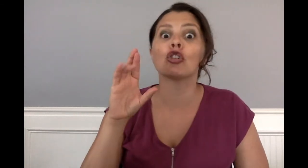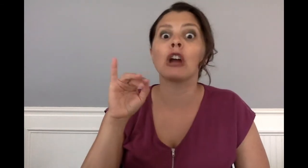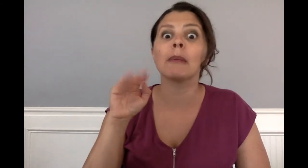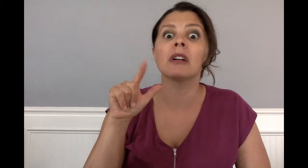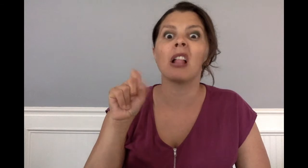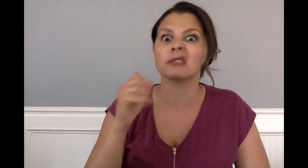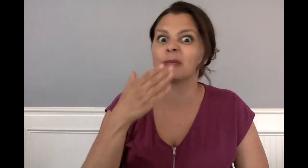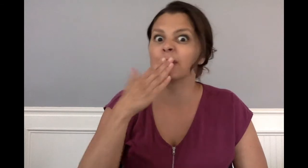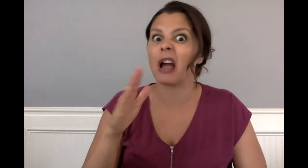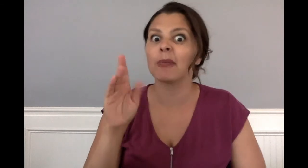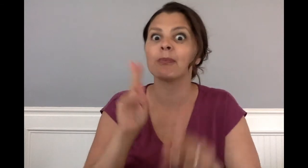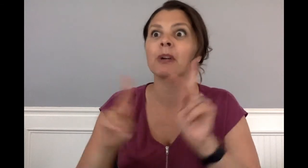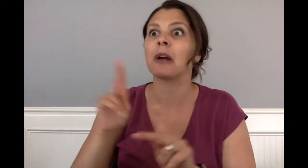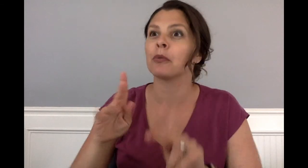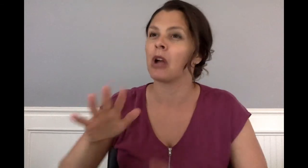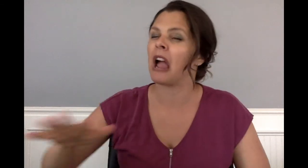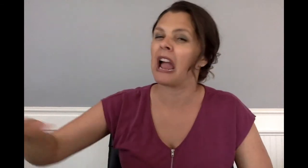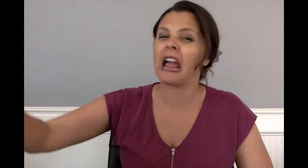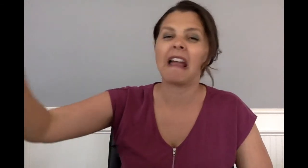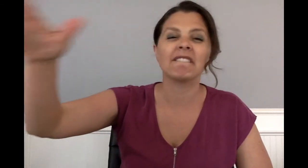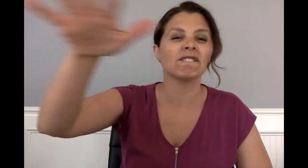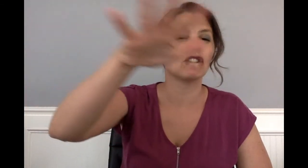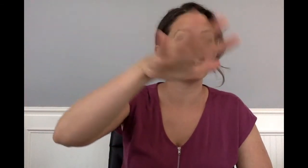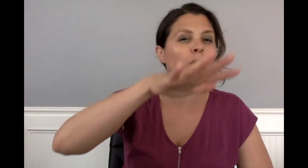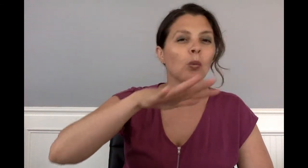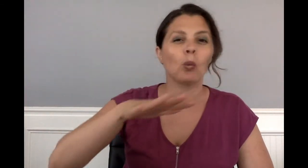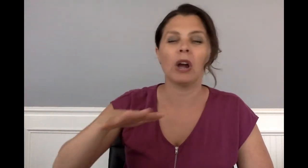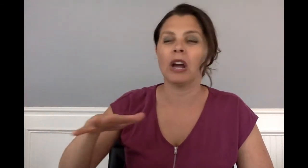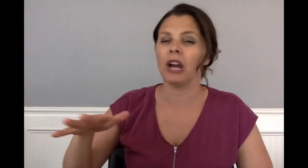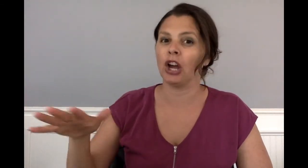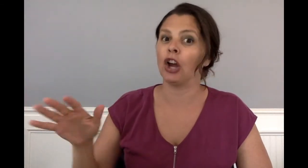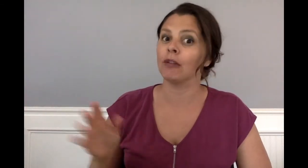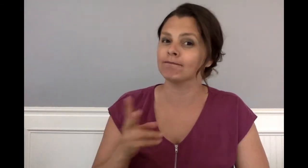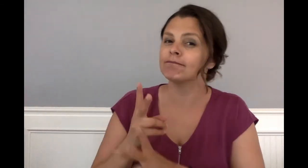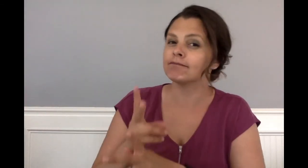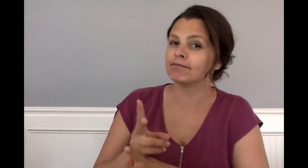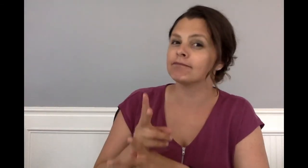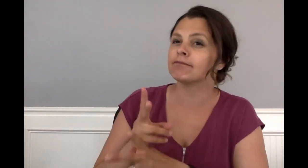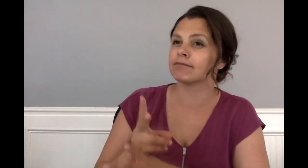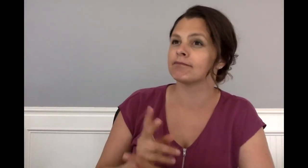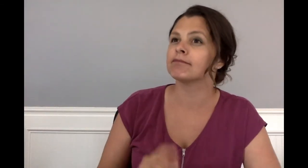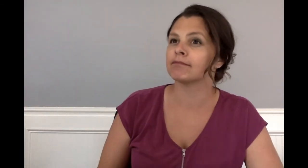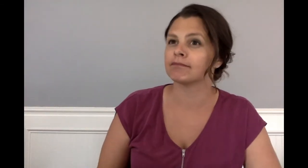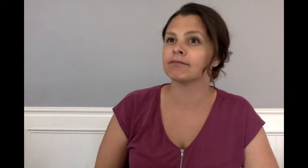Grandma Tickler emphasized-- “criminals are everywhere.”